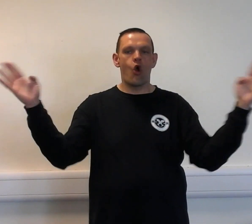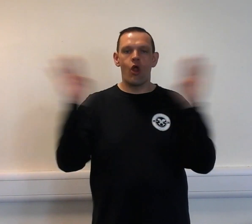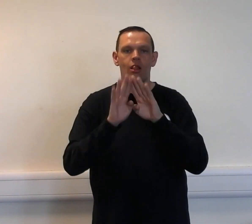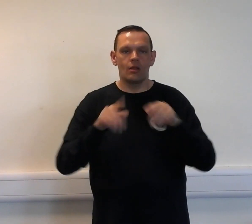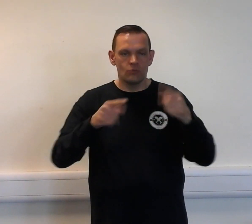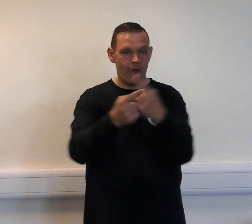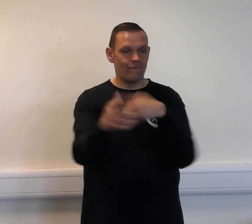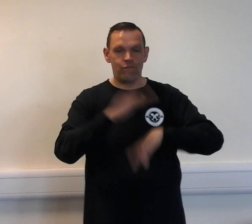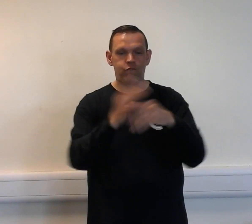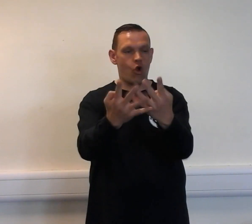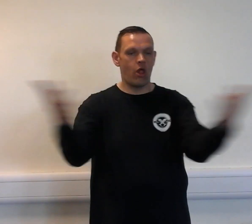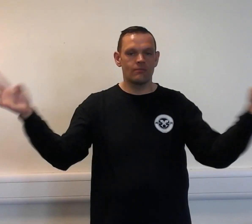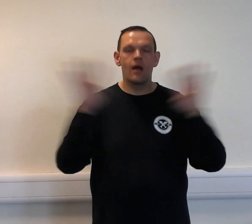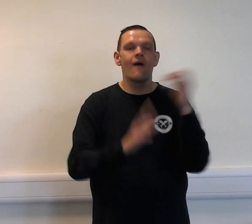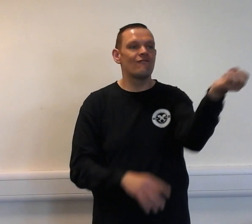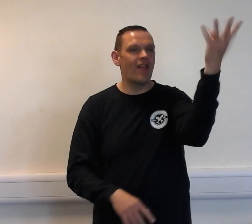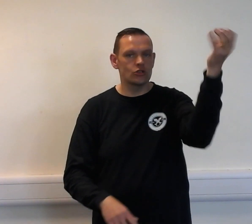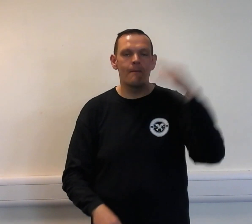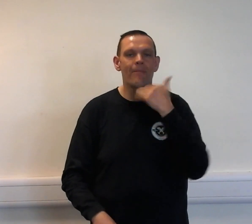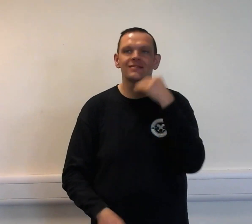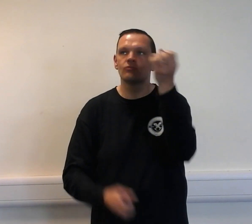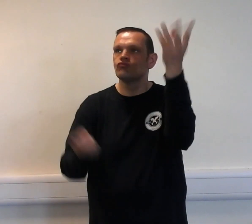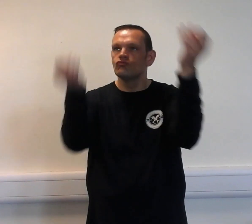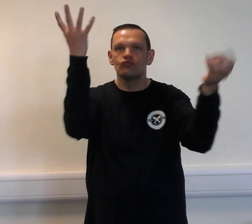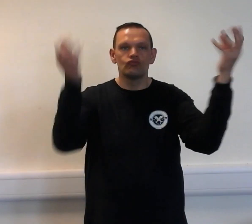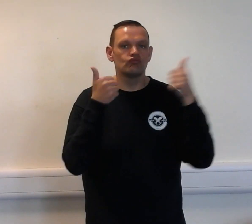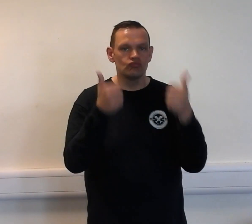so on the walls of your surgery in the waiting room you need to have a flashing